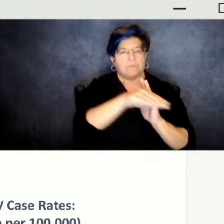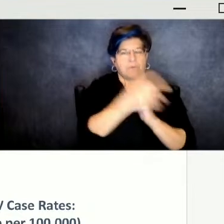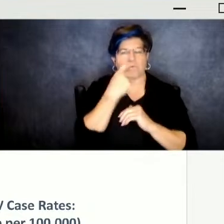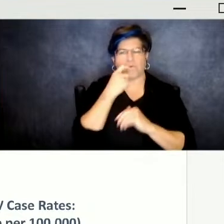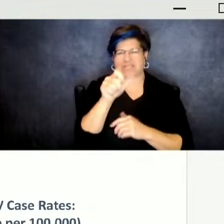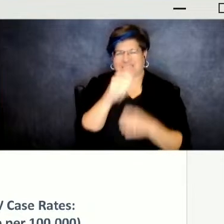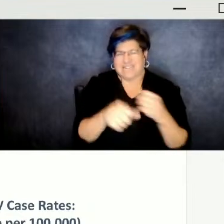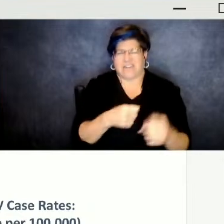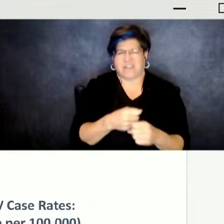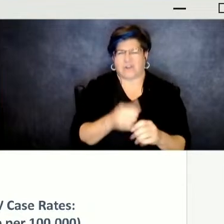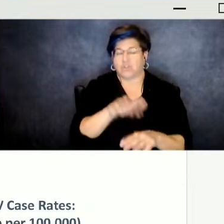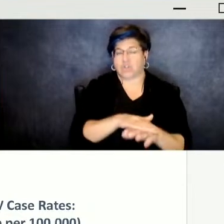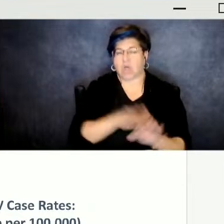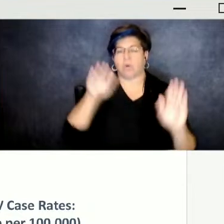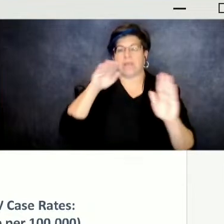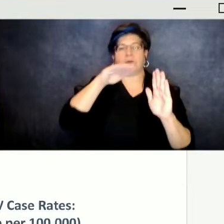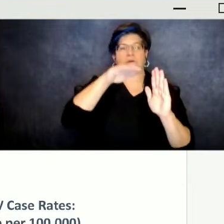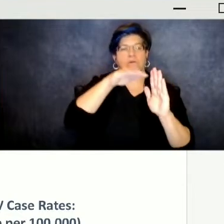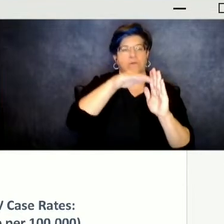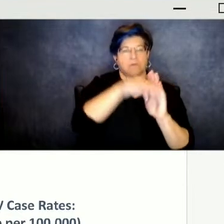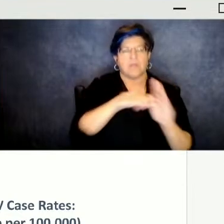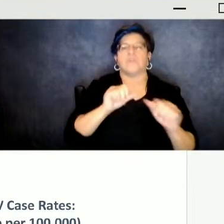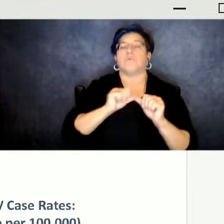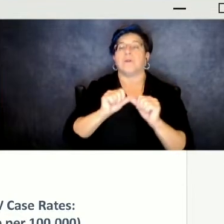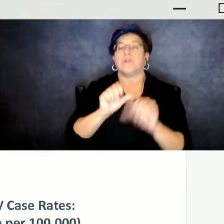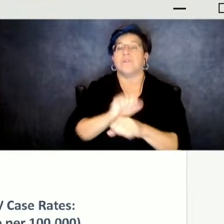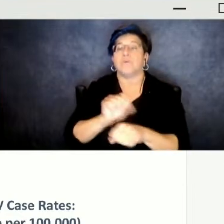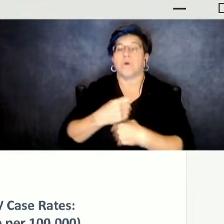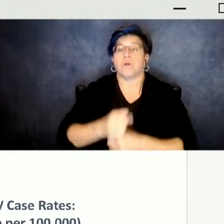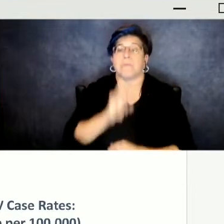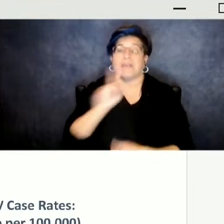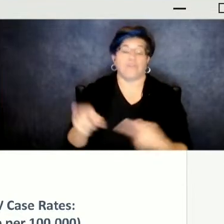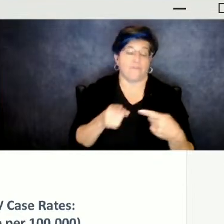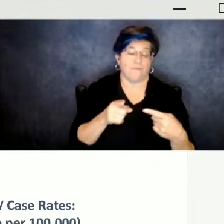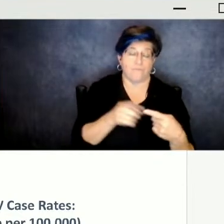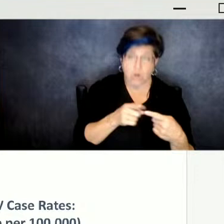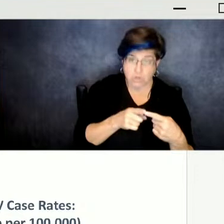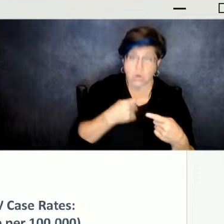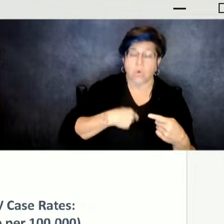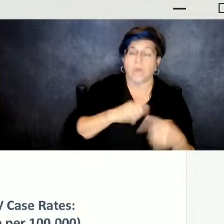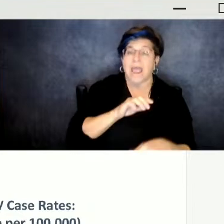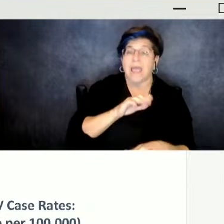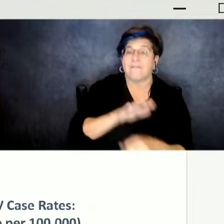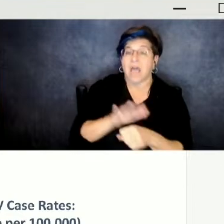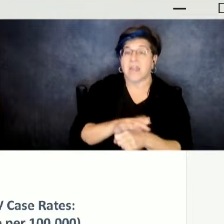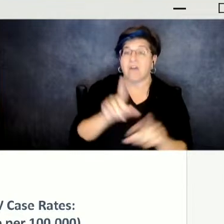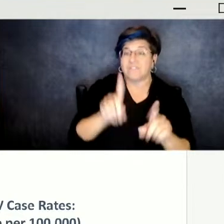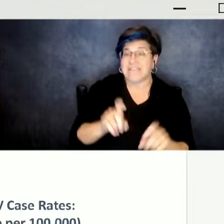BUT IT IS COMING DOWN OVER THE LAST DECADE SLOWLY AND SO WE